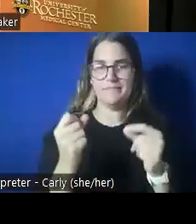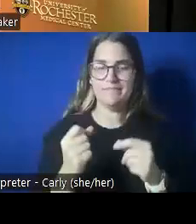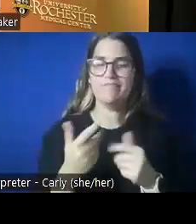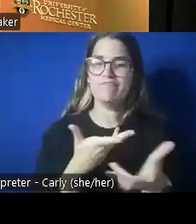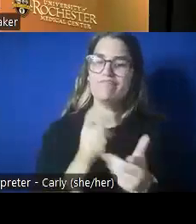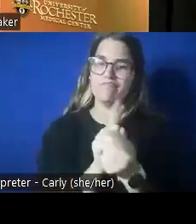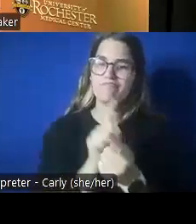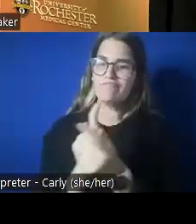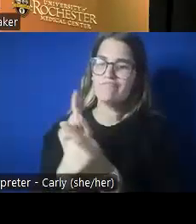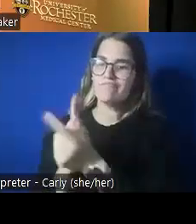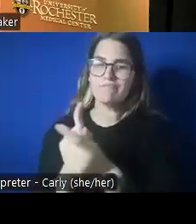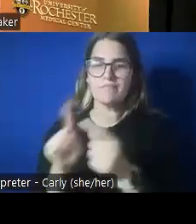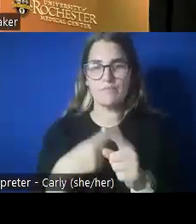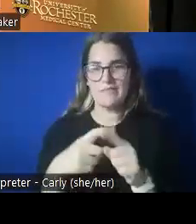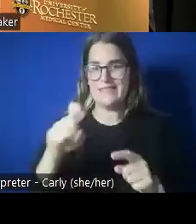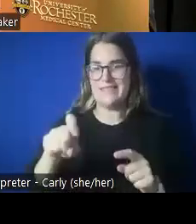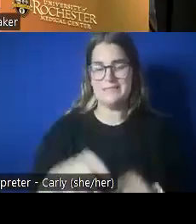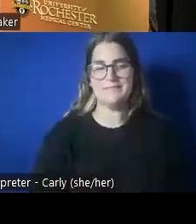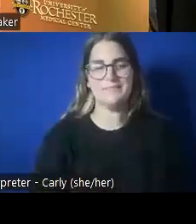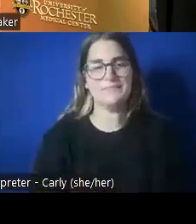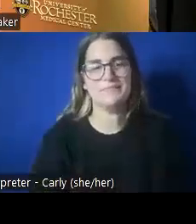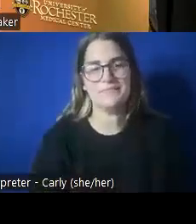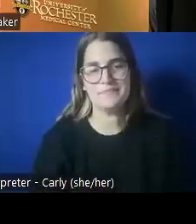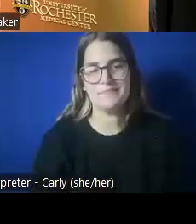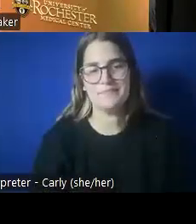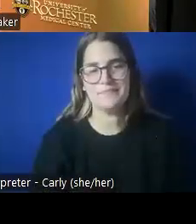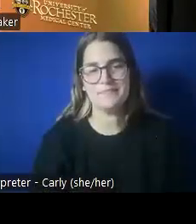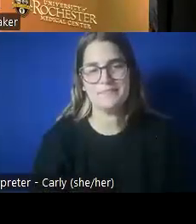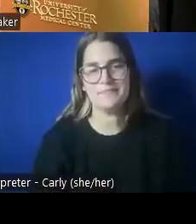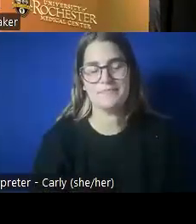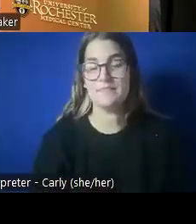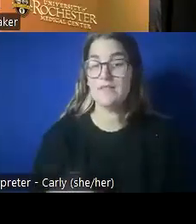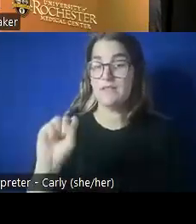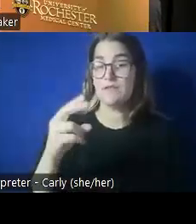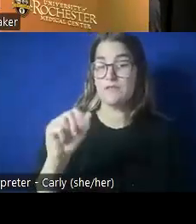so we're very excited about this um stay tuned uh Shaya has officially started in this new role